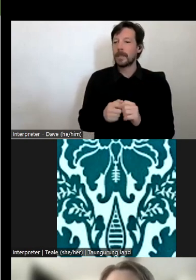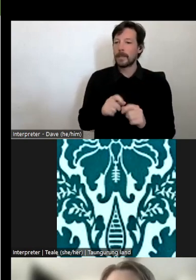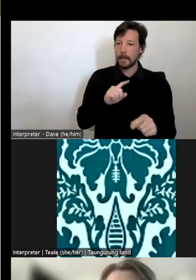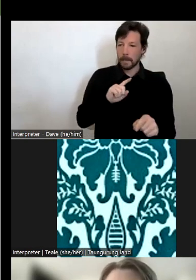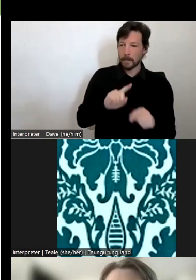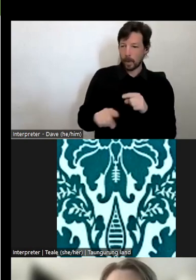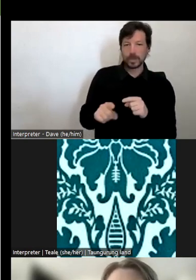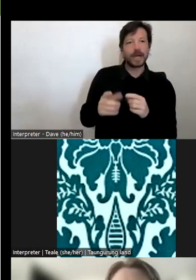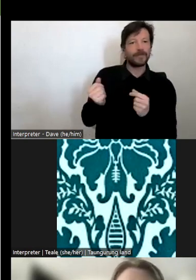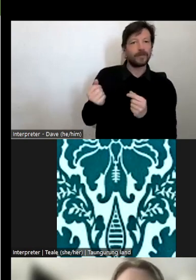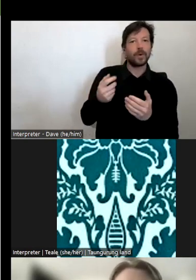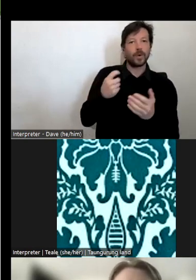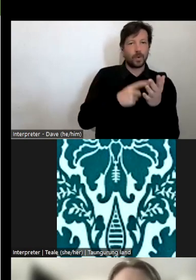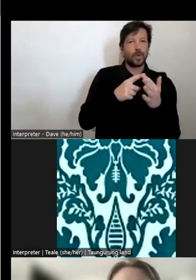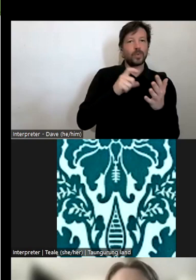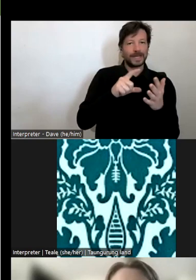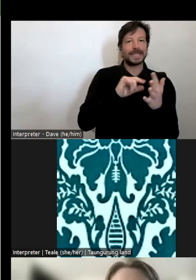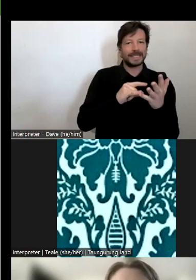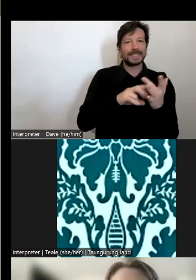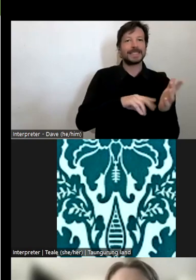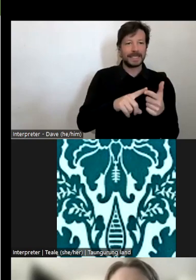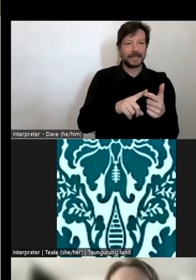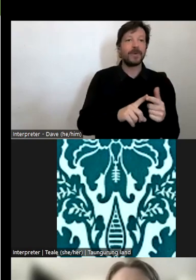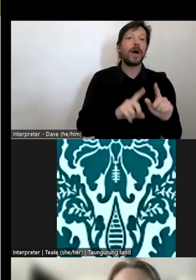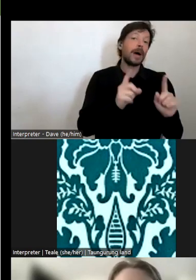in a dominant way, which means only one change is needed.